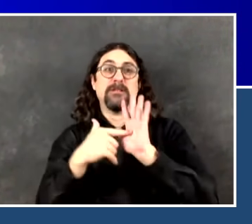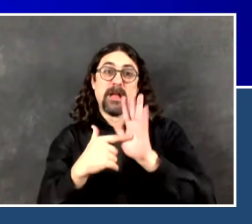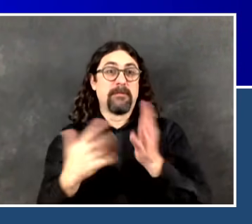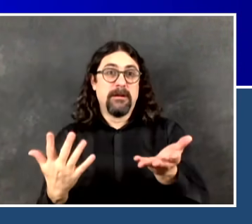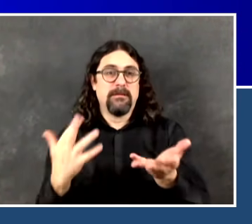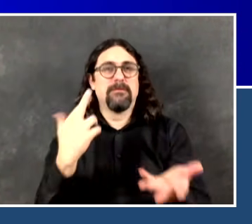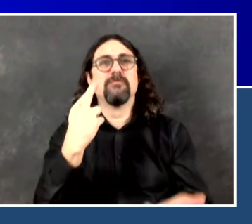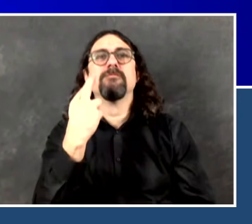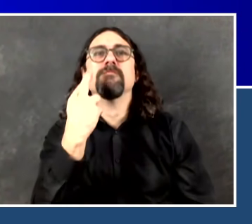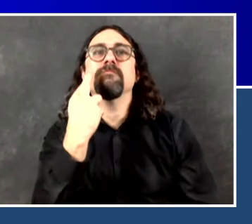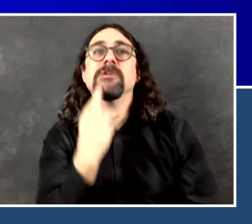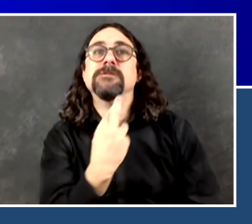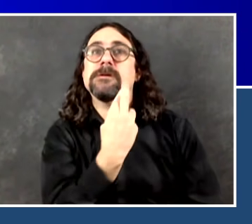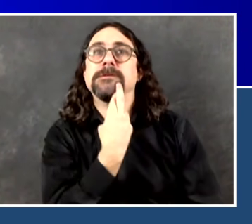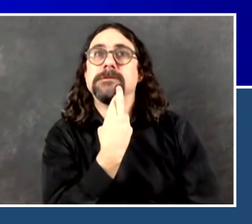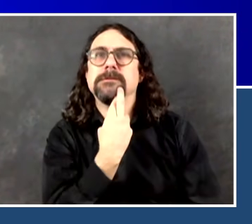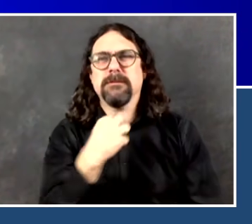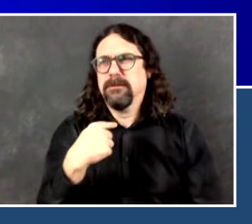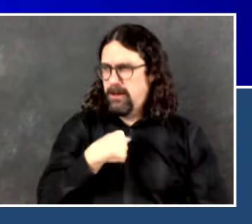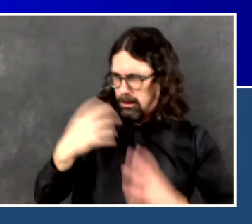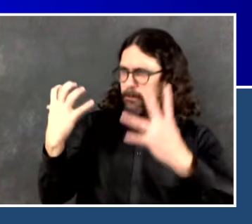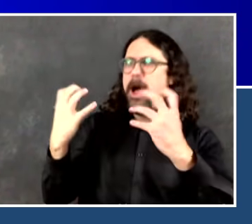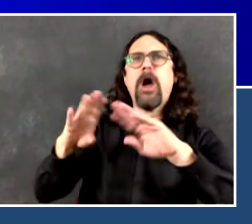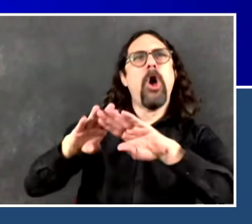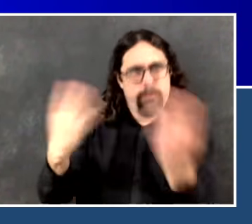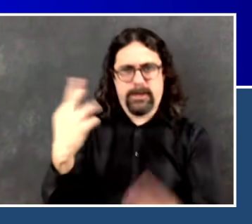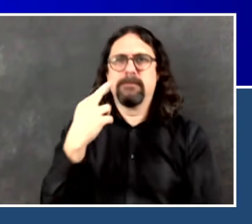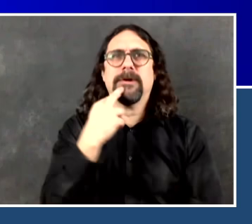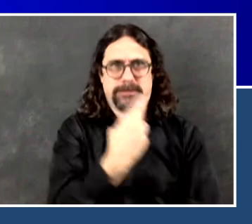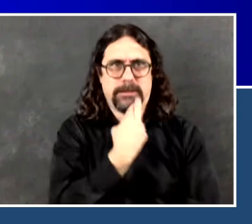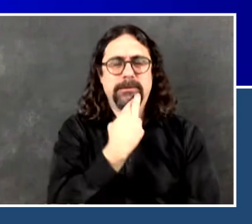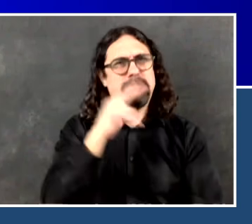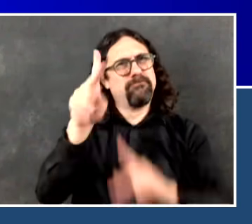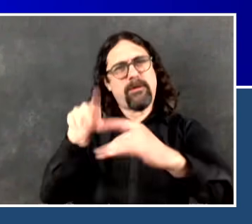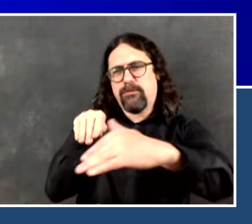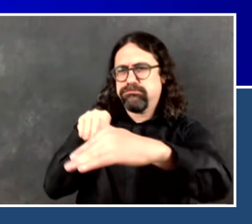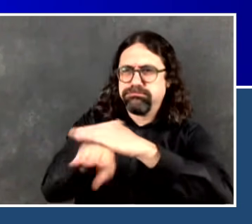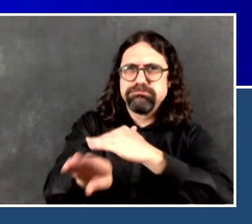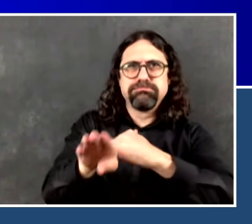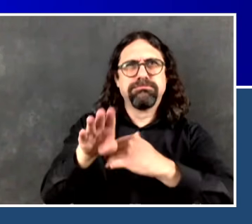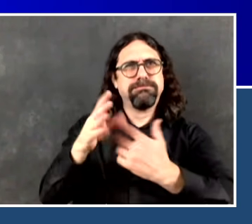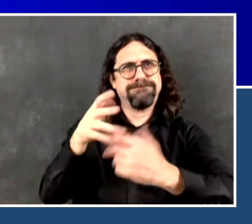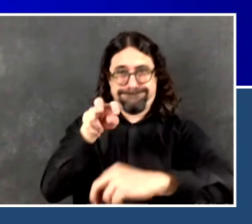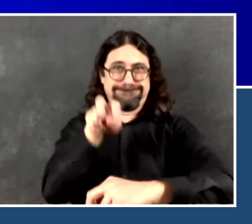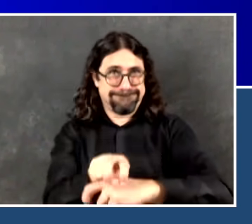A RESTAURANT AND DO IT IN A WAY THAT PROTECTS CUSTOMERS AND PROCTETSTH E PEOPLE THAT WORK